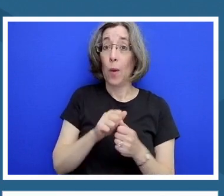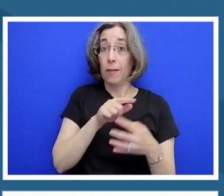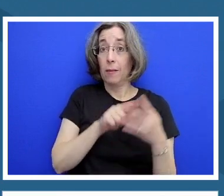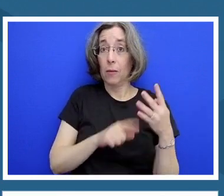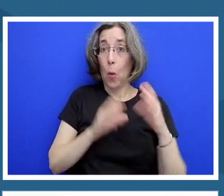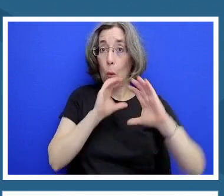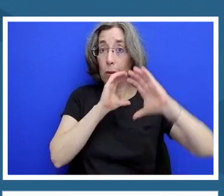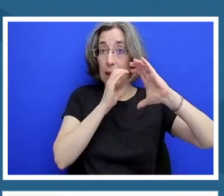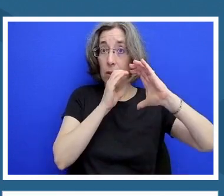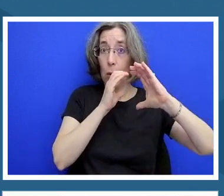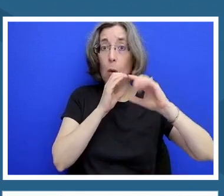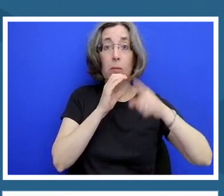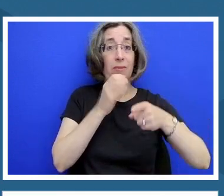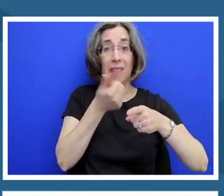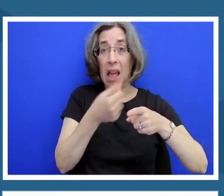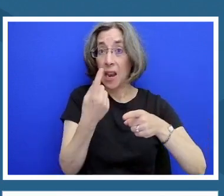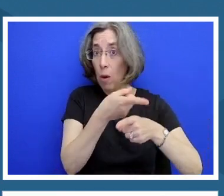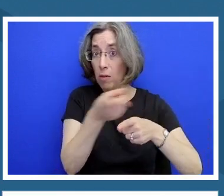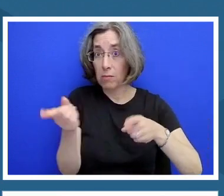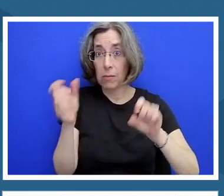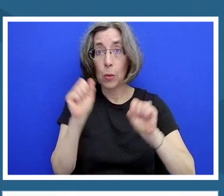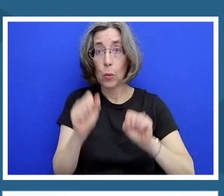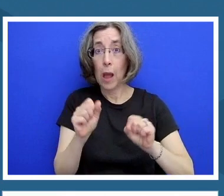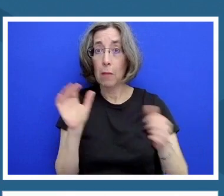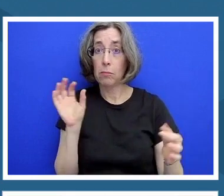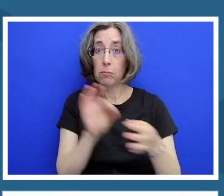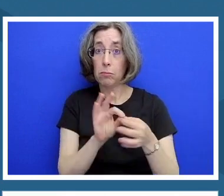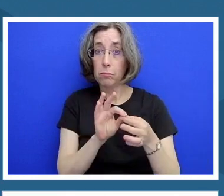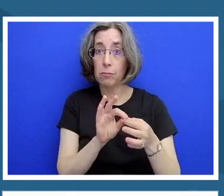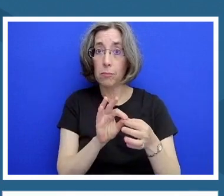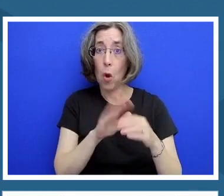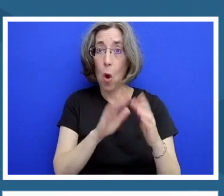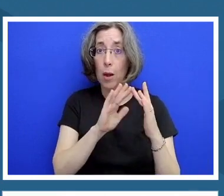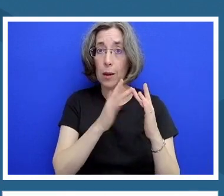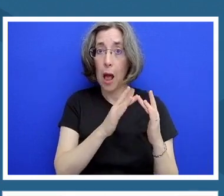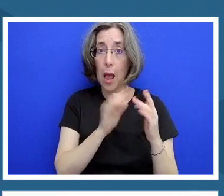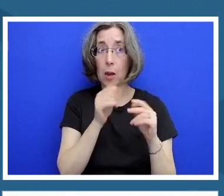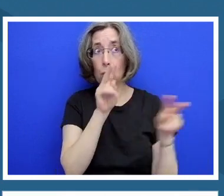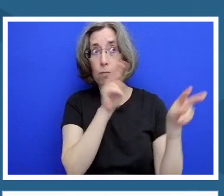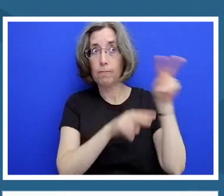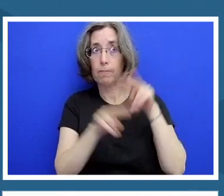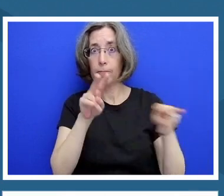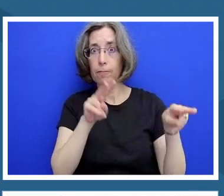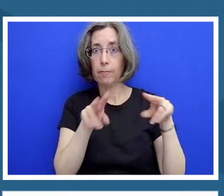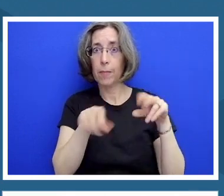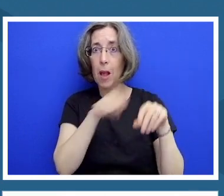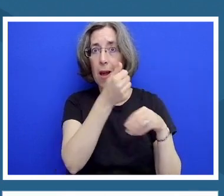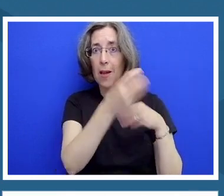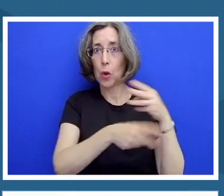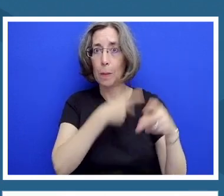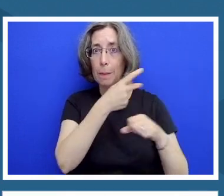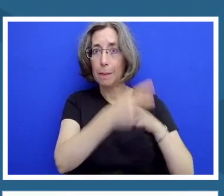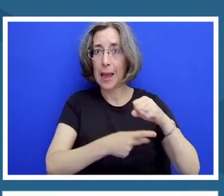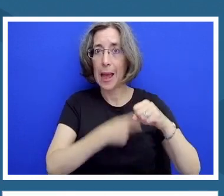observe exoplanets with our diy what i'll tell you about today but galaxies